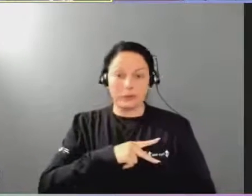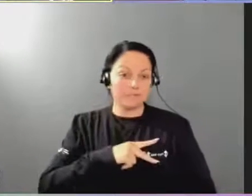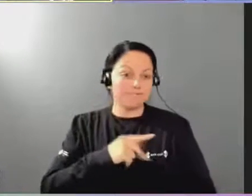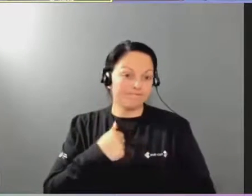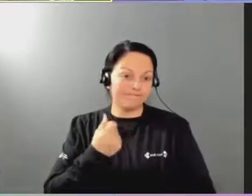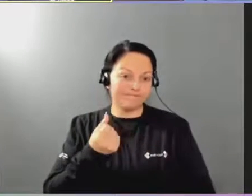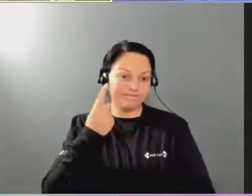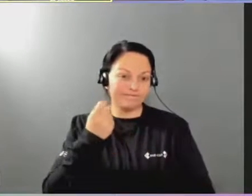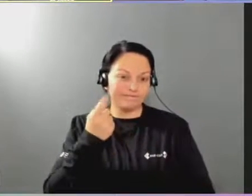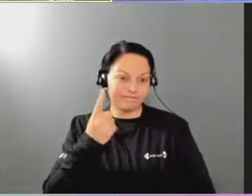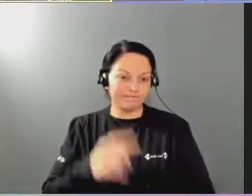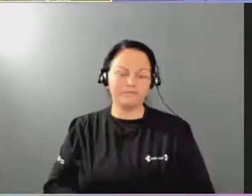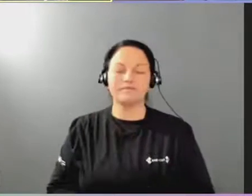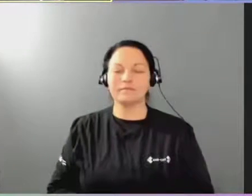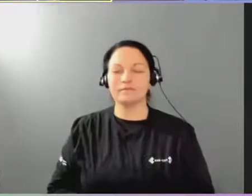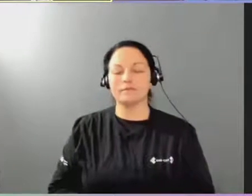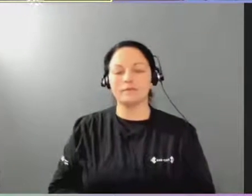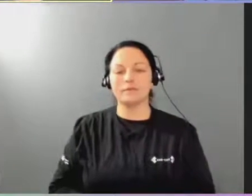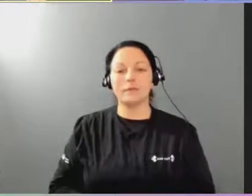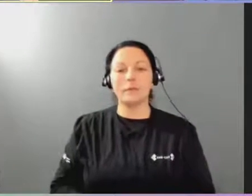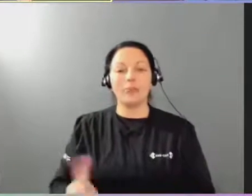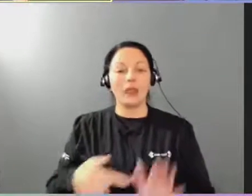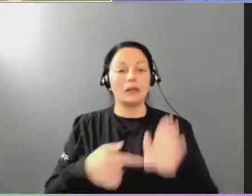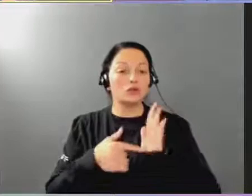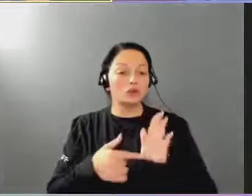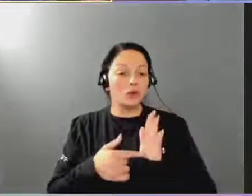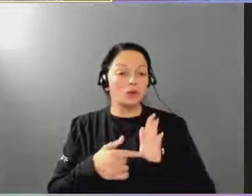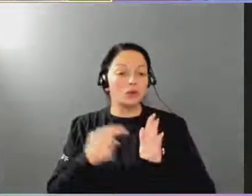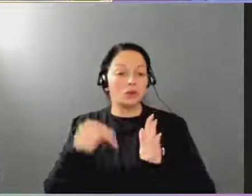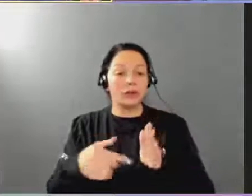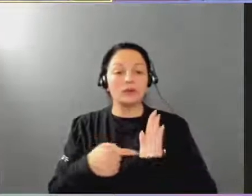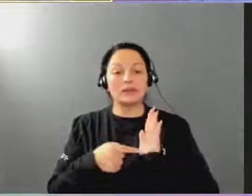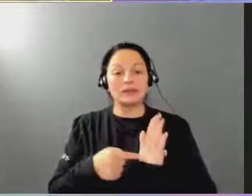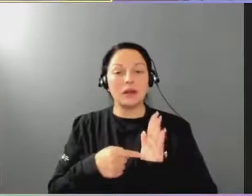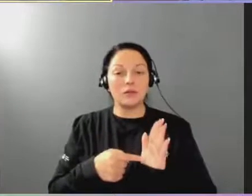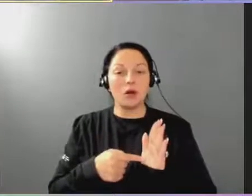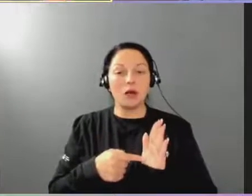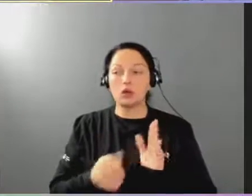company, for instance, is someone who is colorblind, because I know